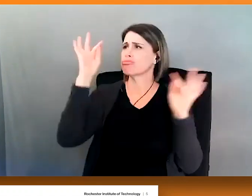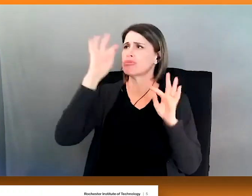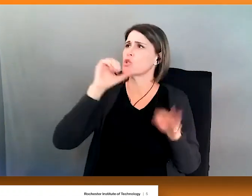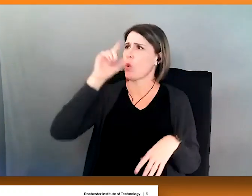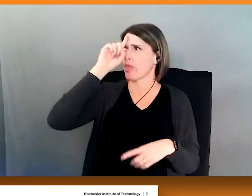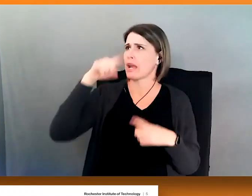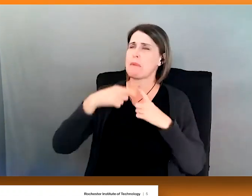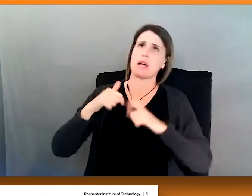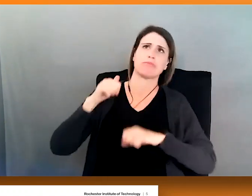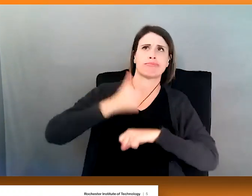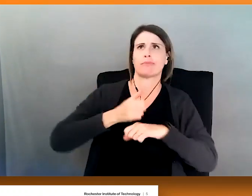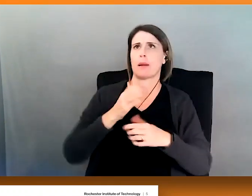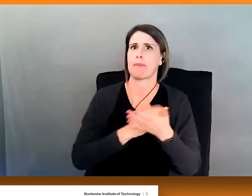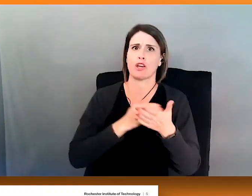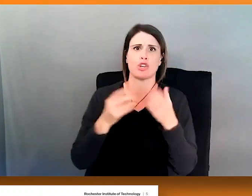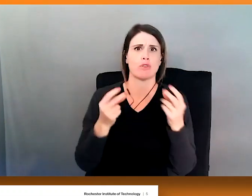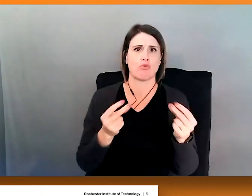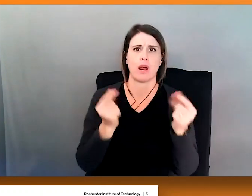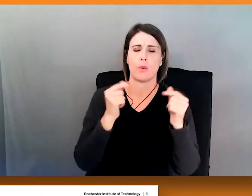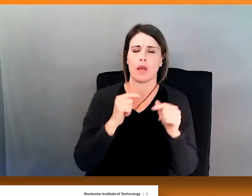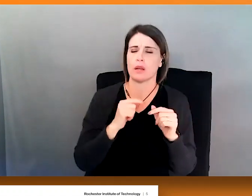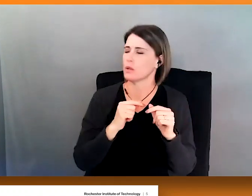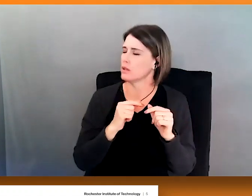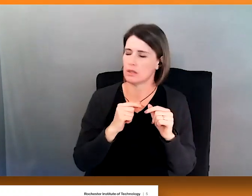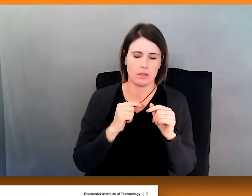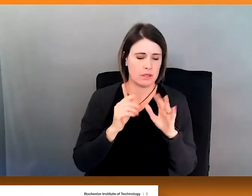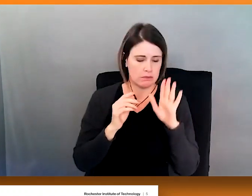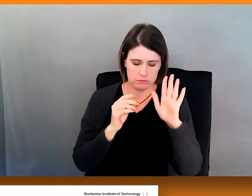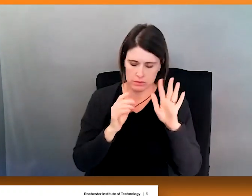right away, but it is very crucial to start your budget.